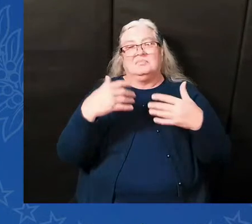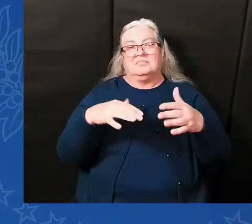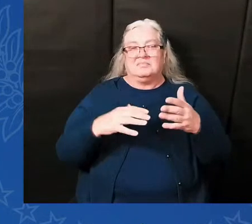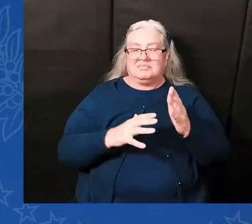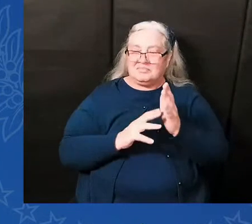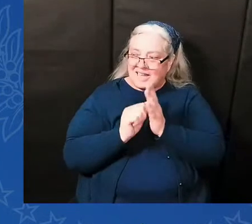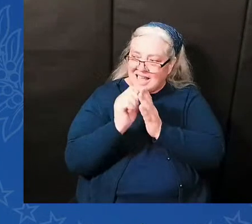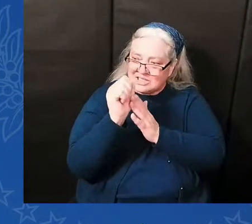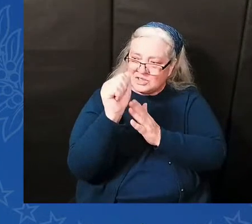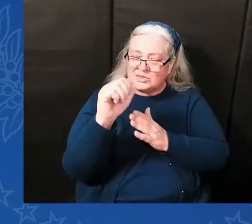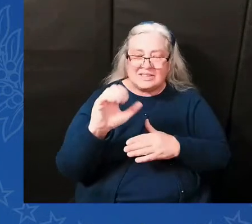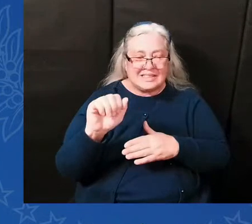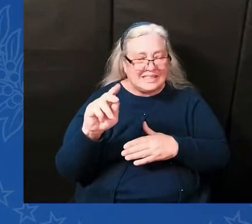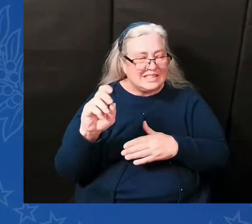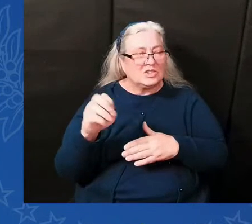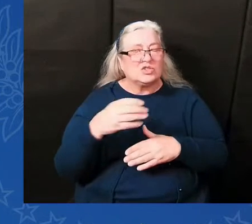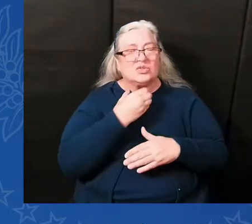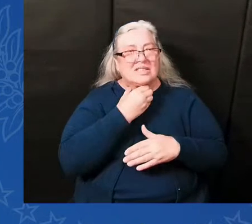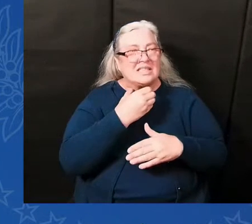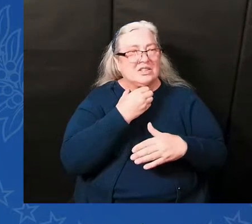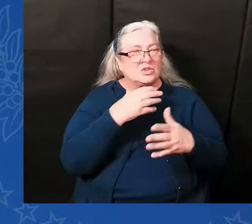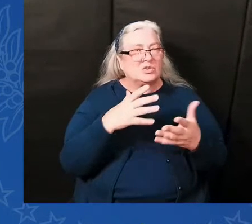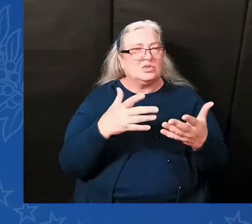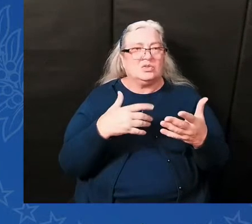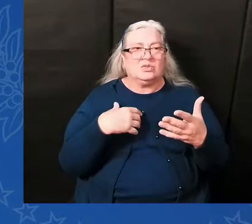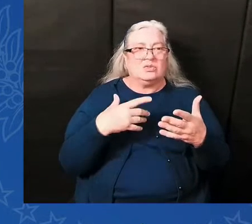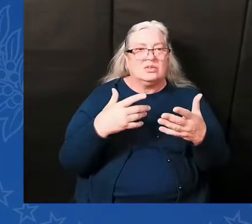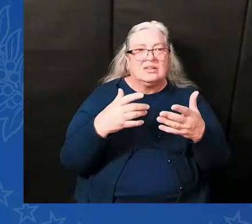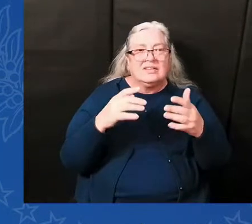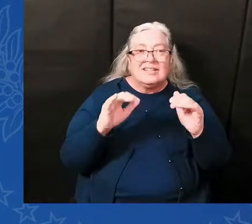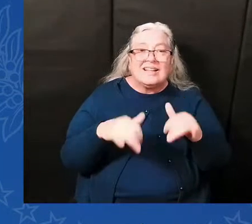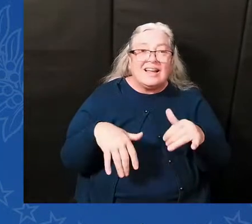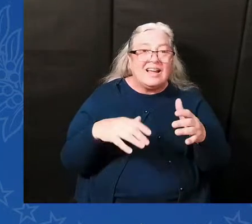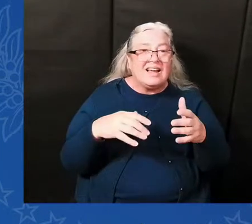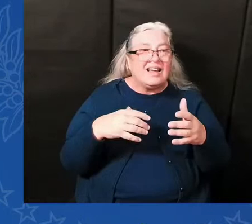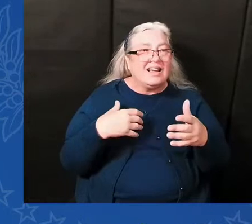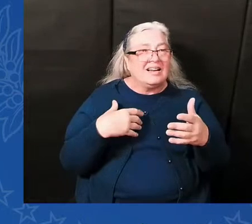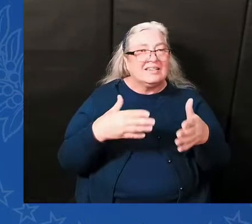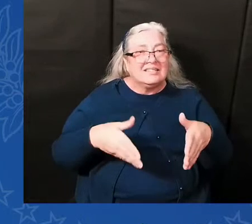We stepped up and we did something about that. We would step up now -- we should step up now.